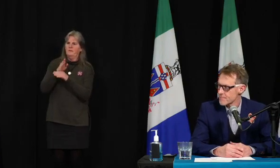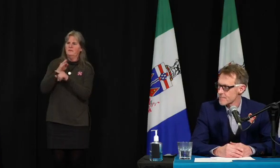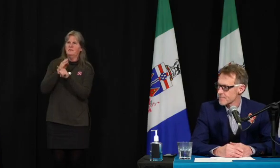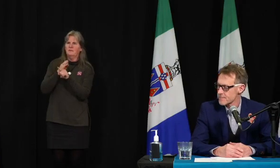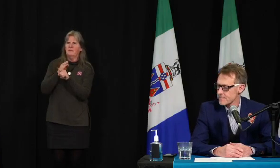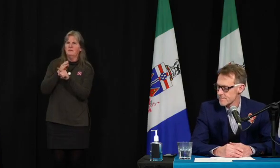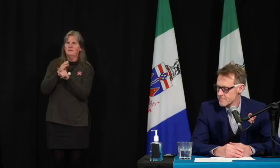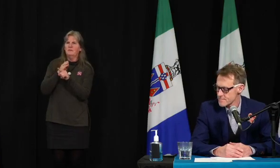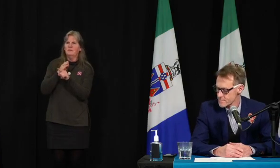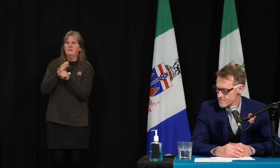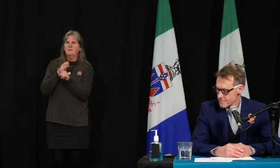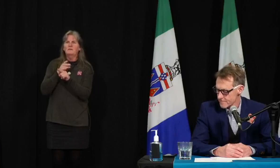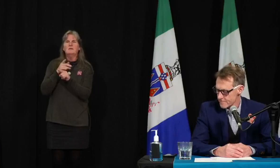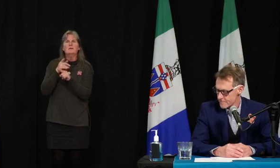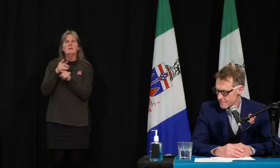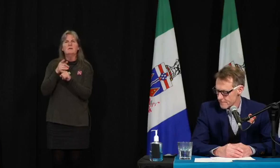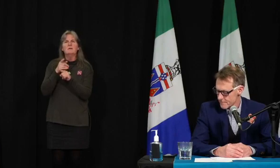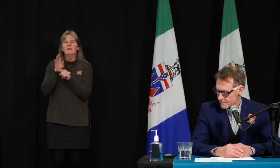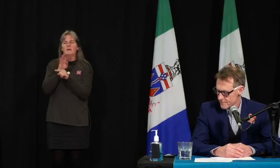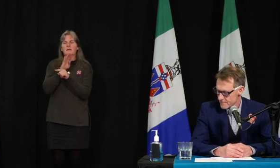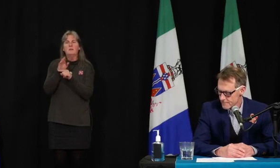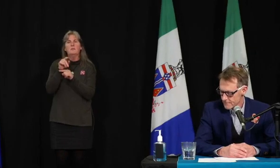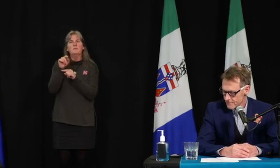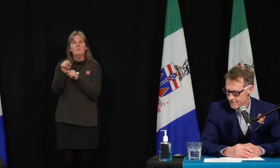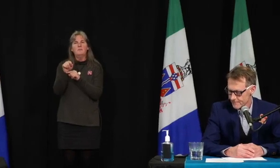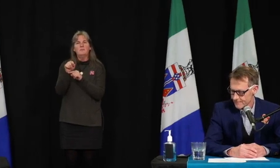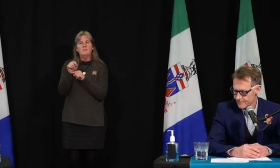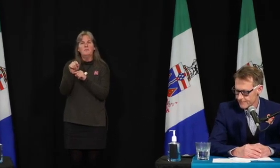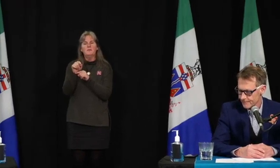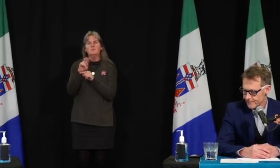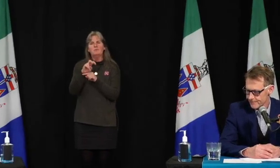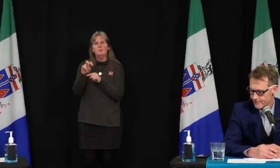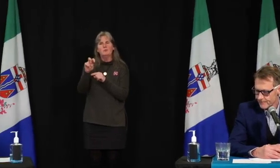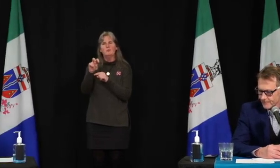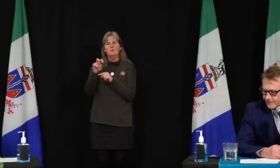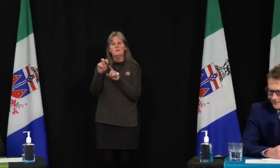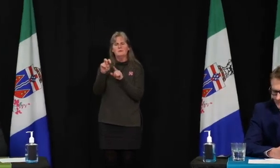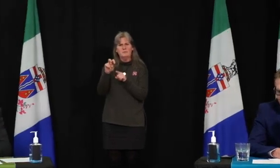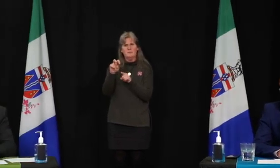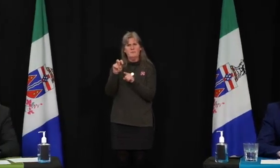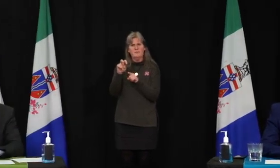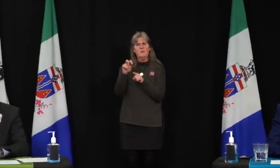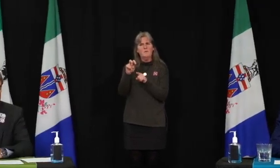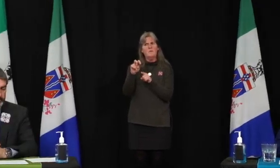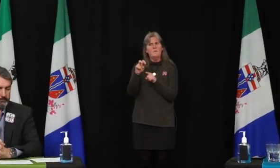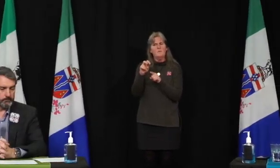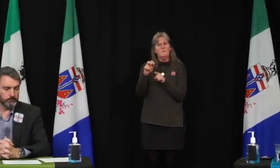The businesses working in the tourism industries are really eager to know if the season will